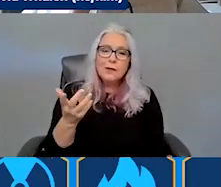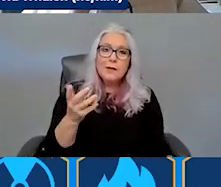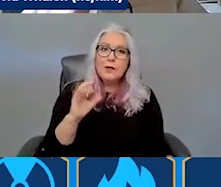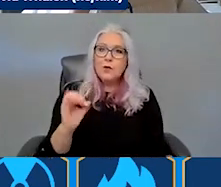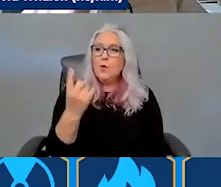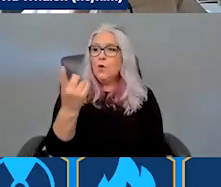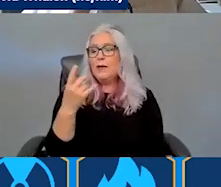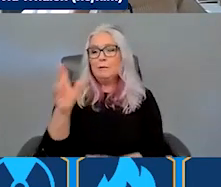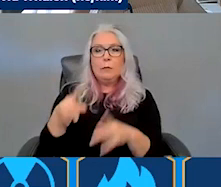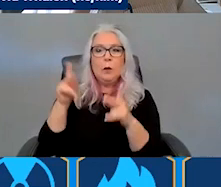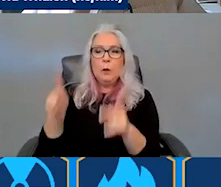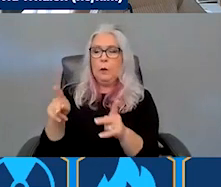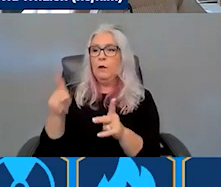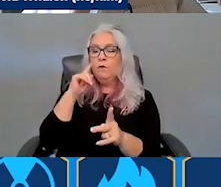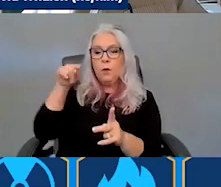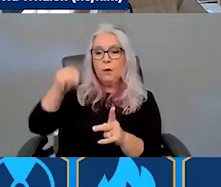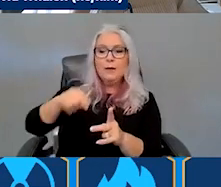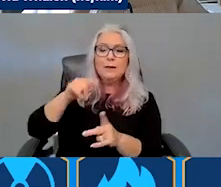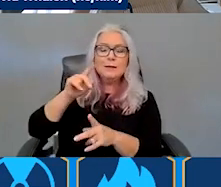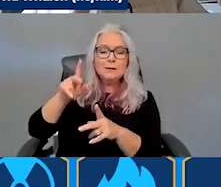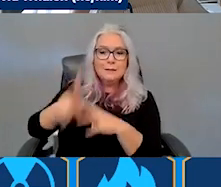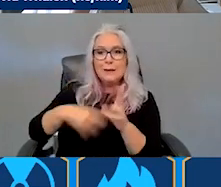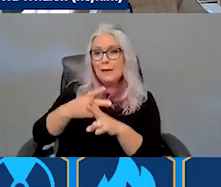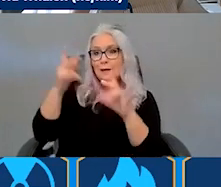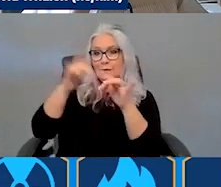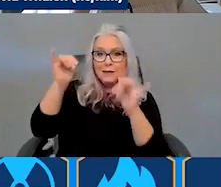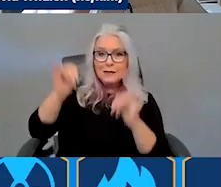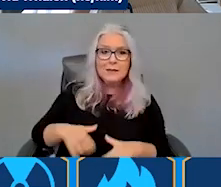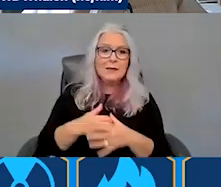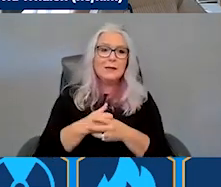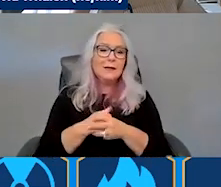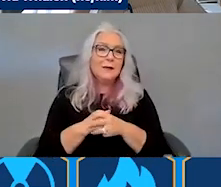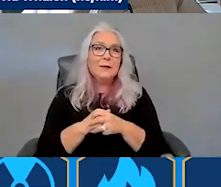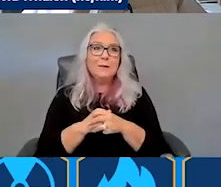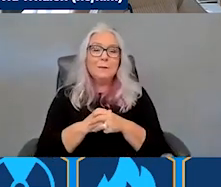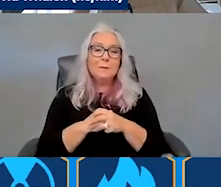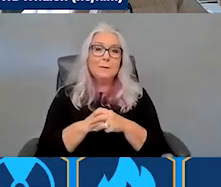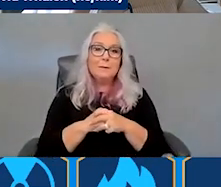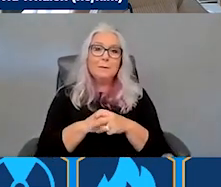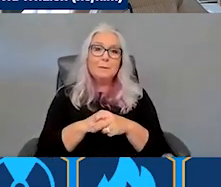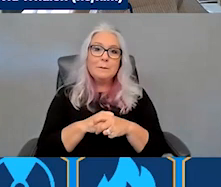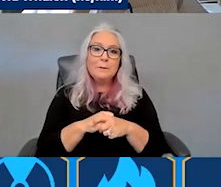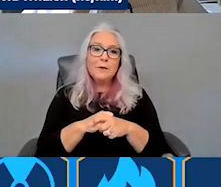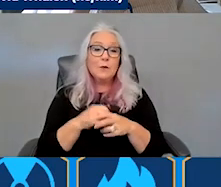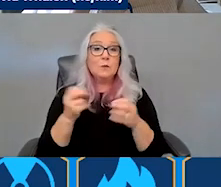that you know, the sofa assessment or any of these other tiers for triage protocol are